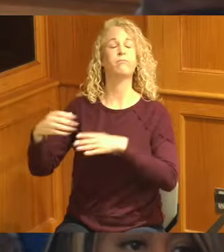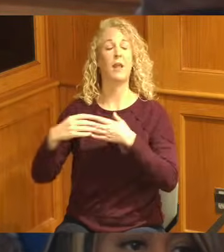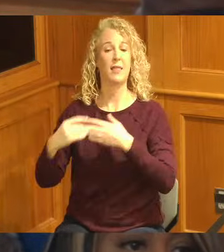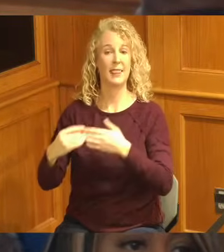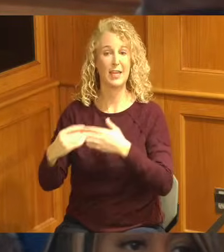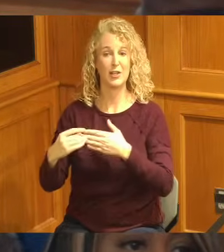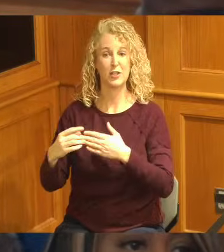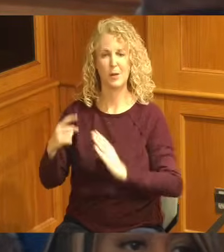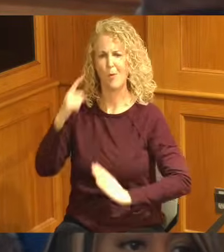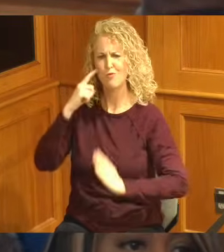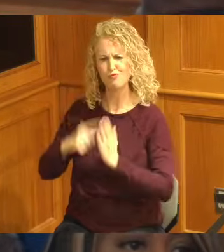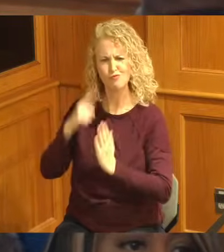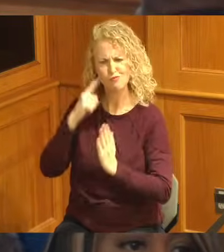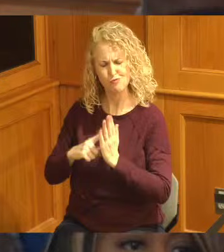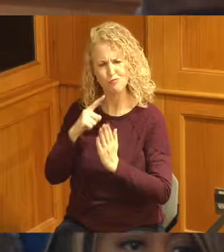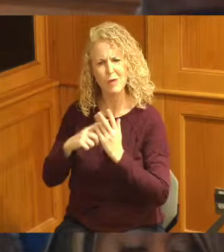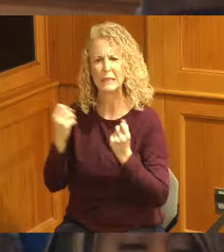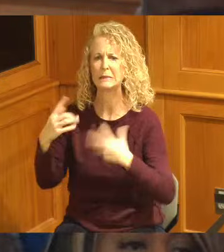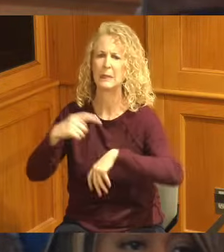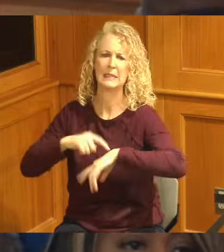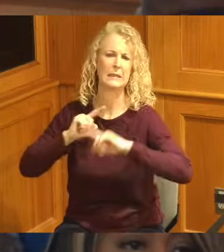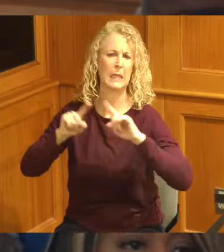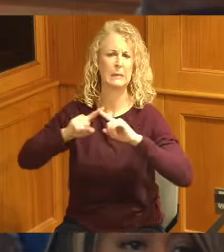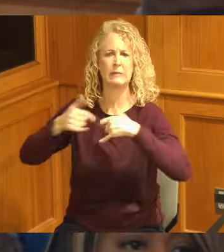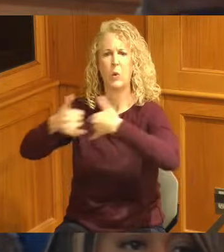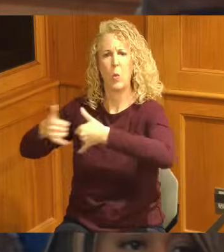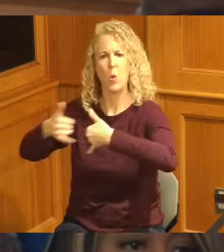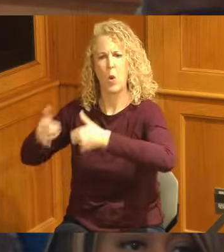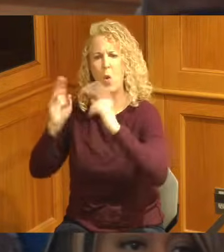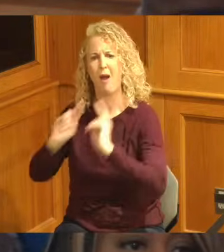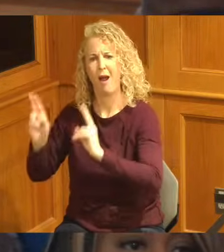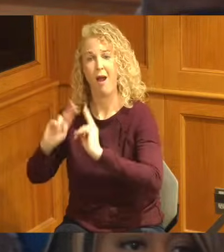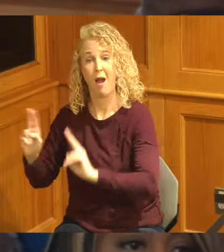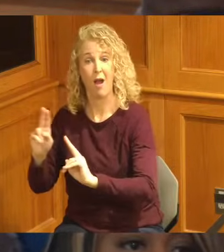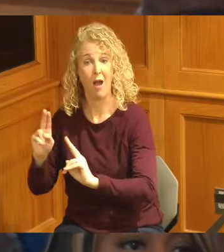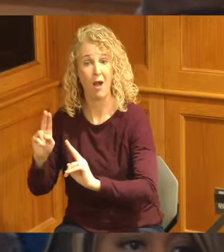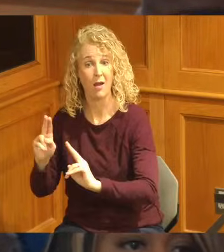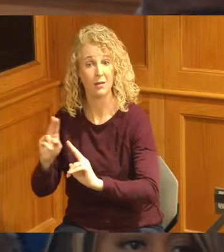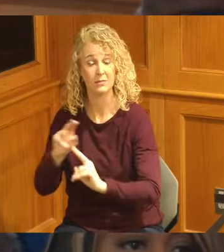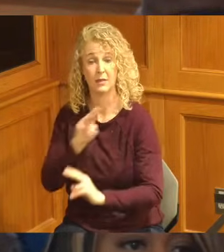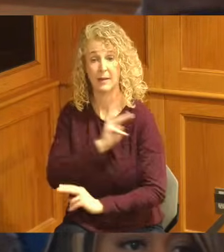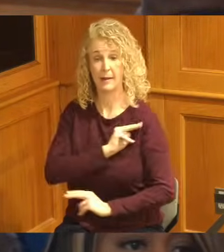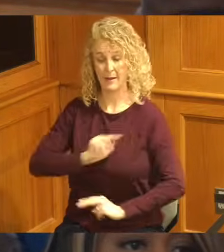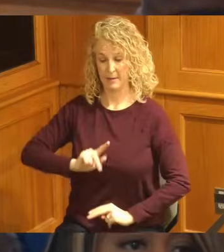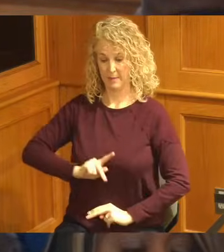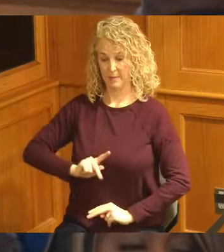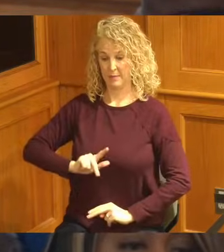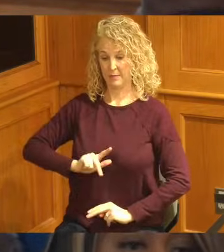been recognized through numerous awards and honors including the Martin Luther King Jr. convene for